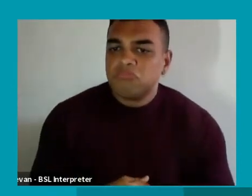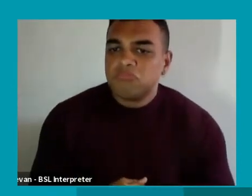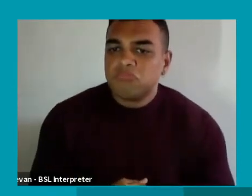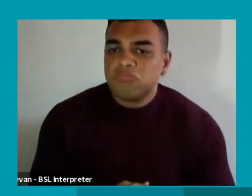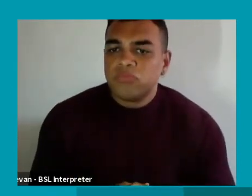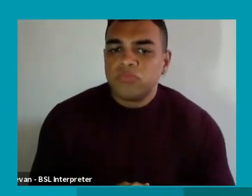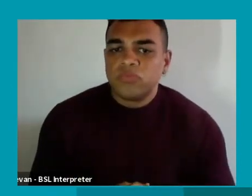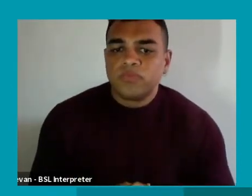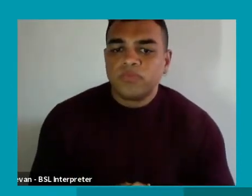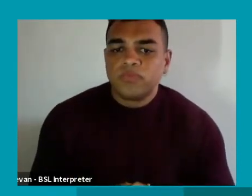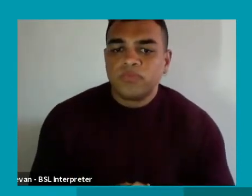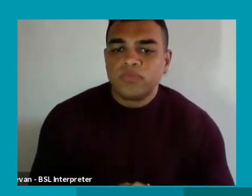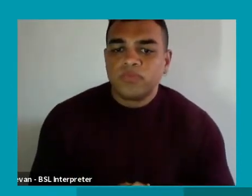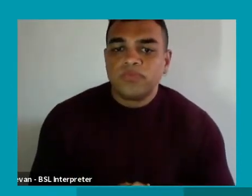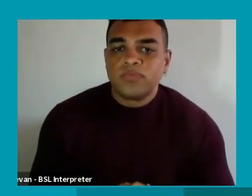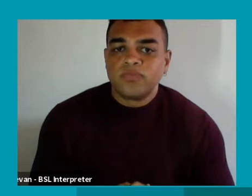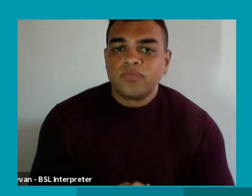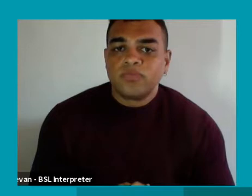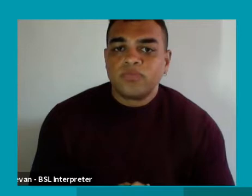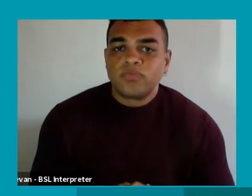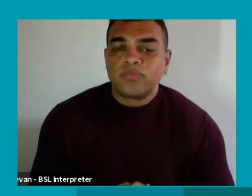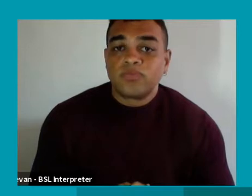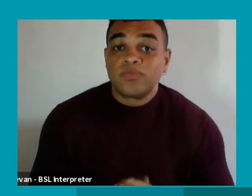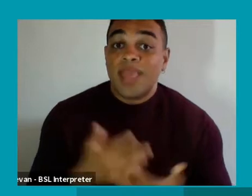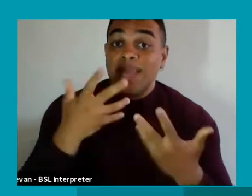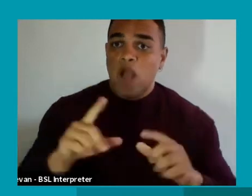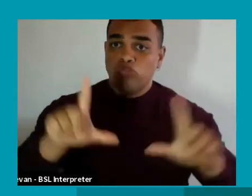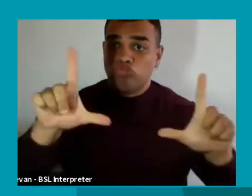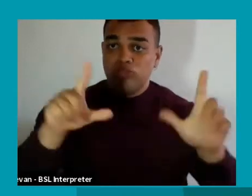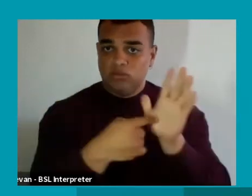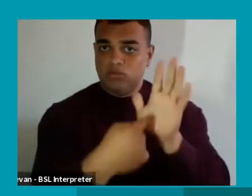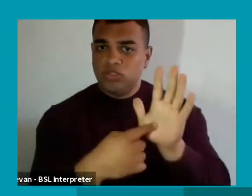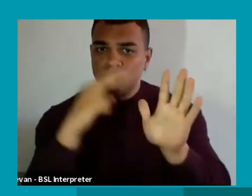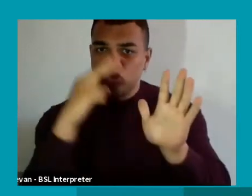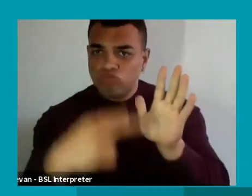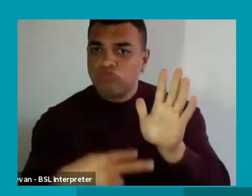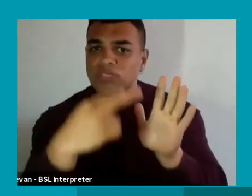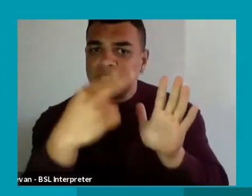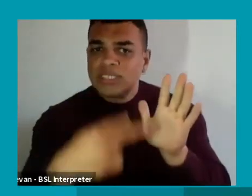If you could answer this, just go with your gut. So what barriers are you up